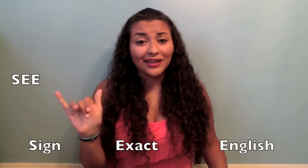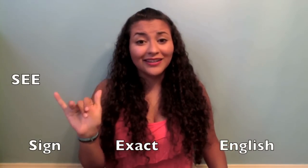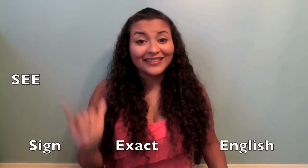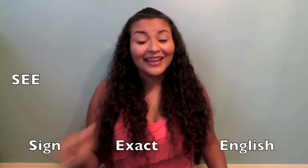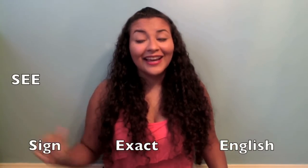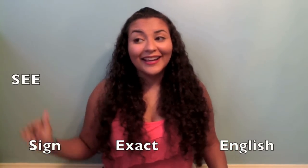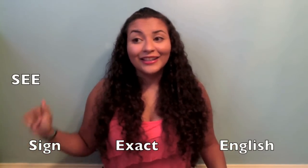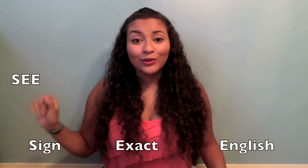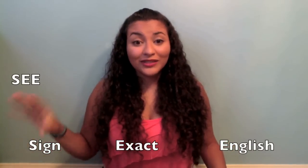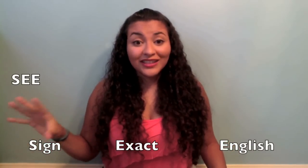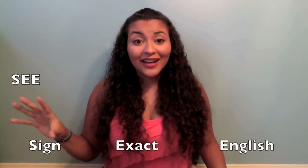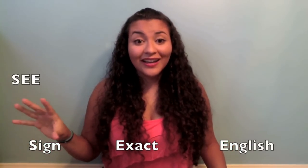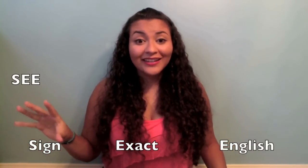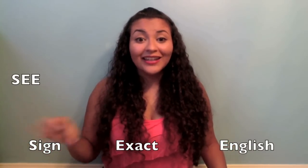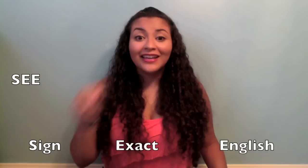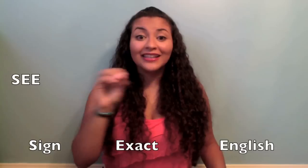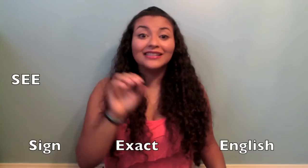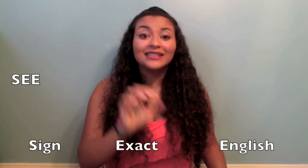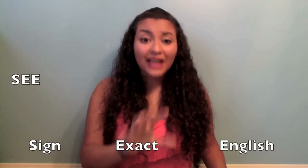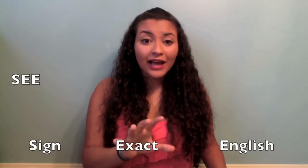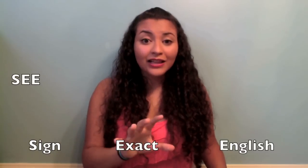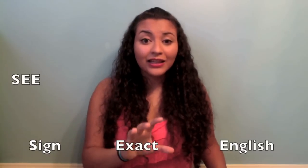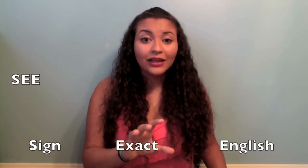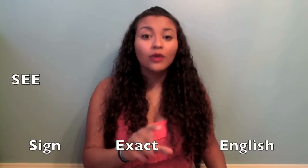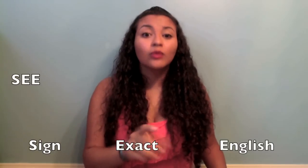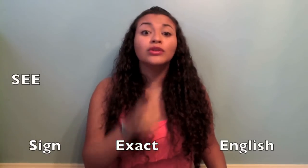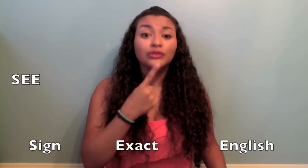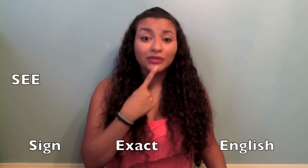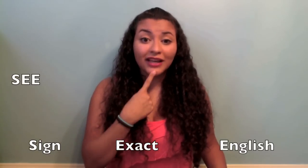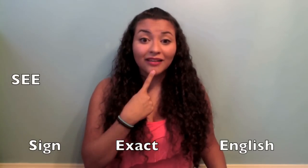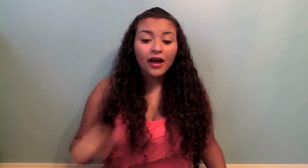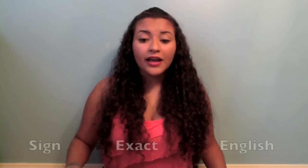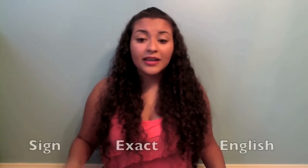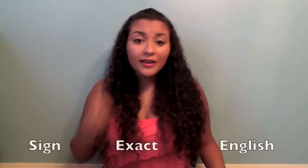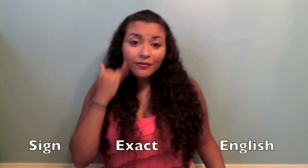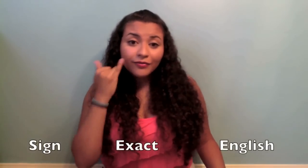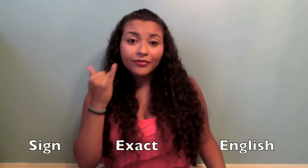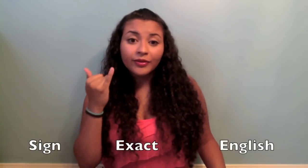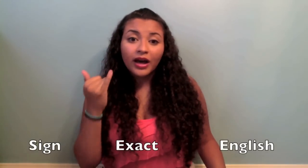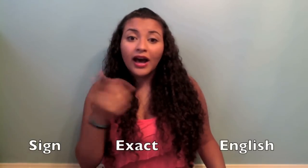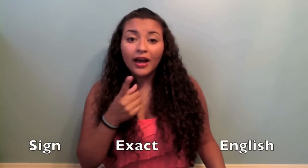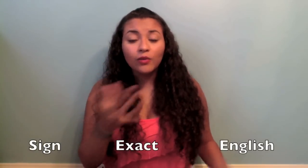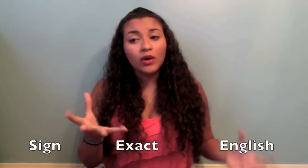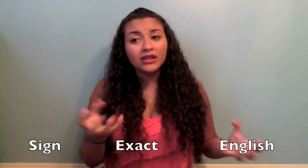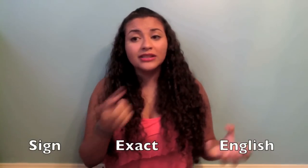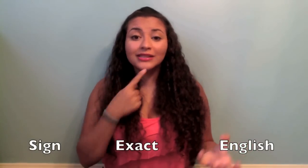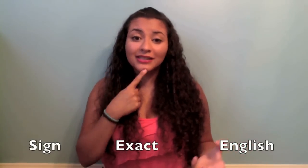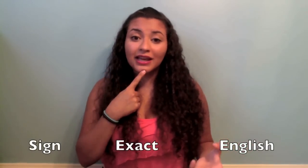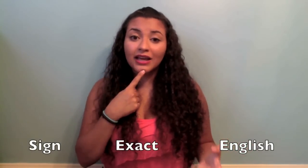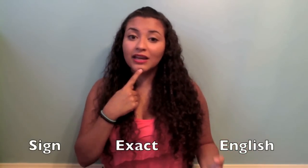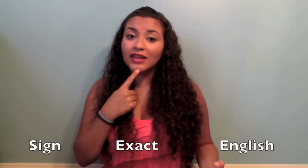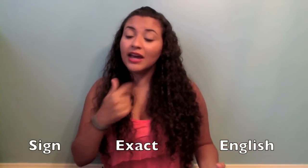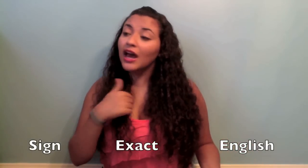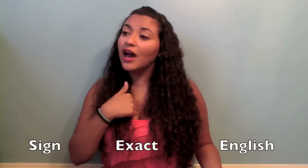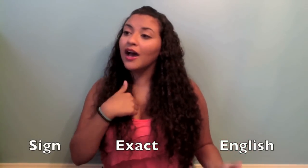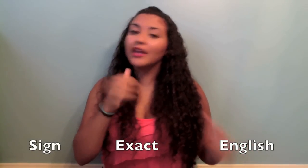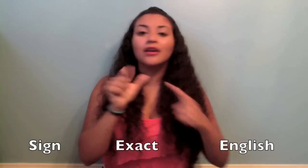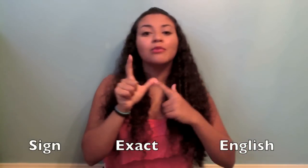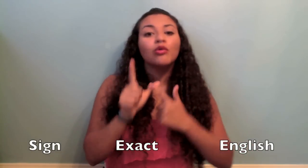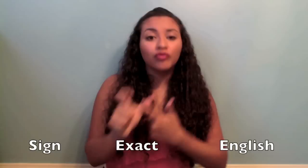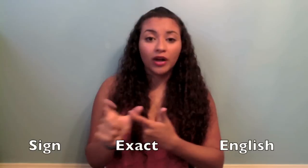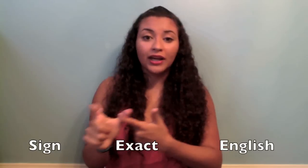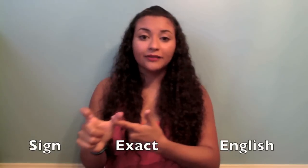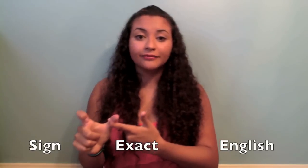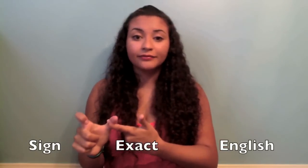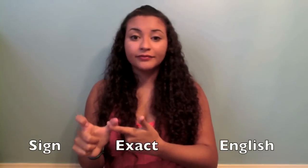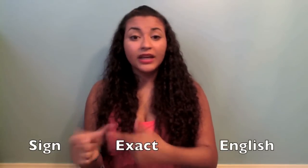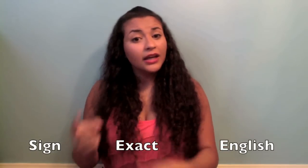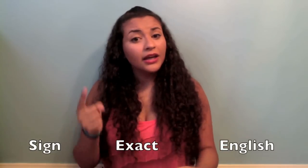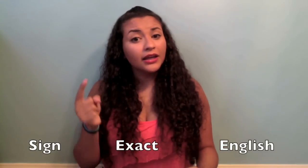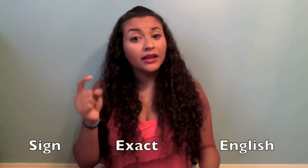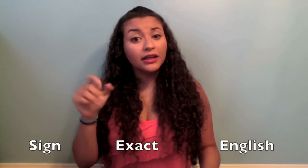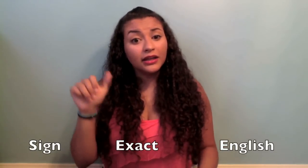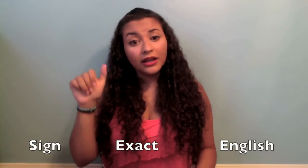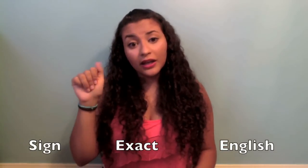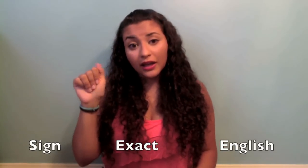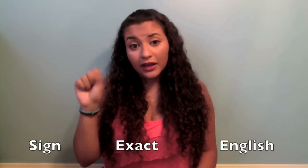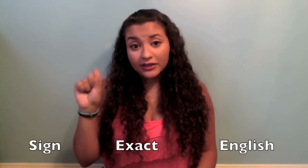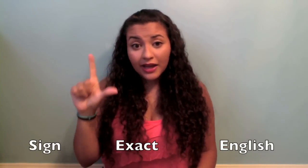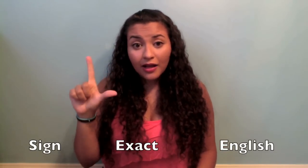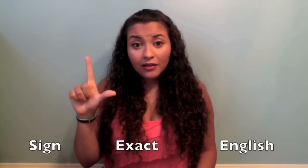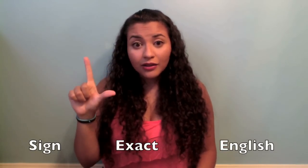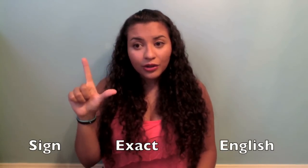You sign exactly what you say. If I want to say that I am running. In ASL